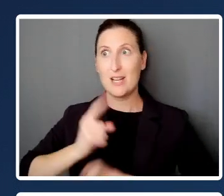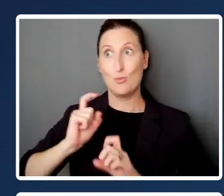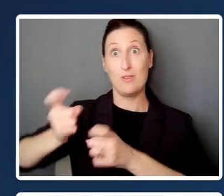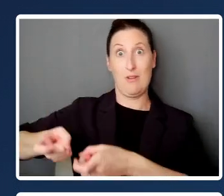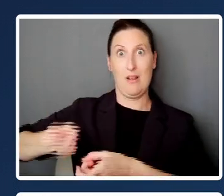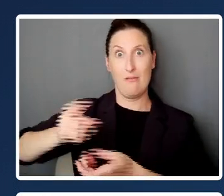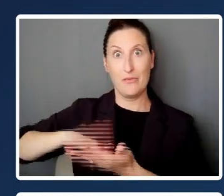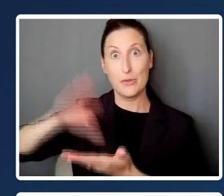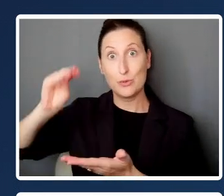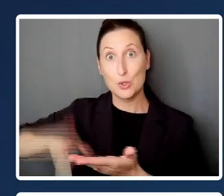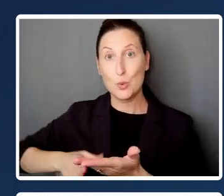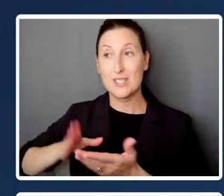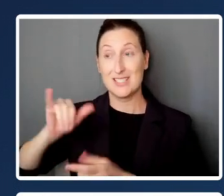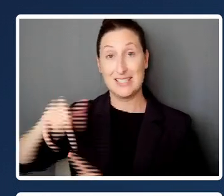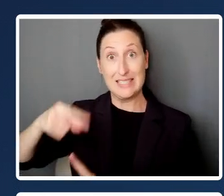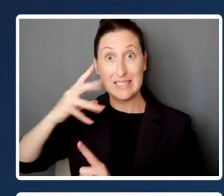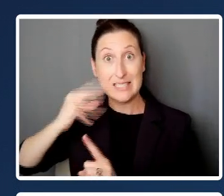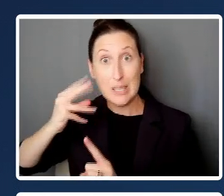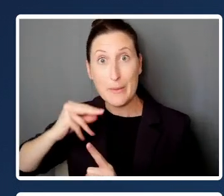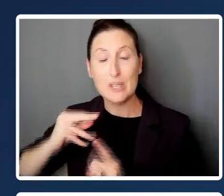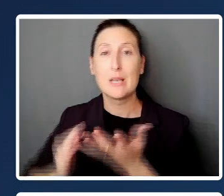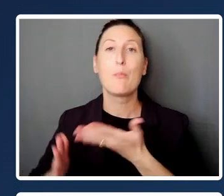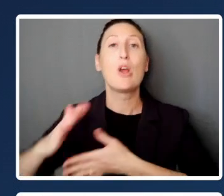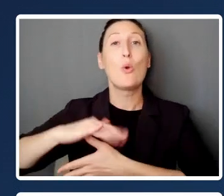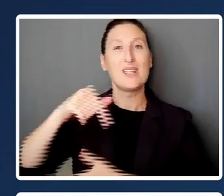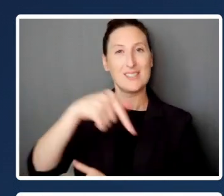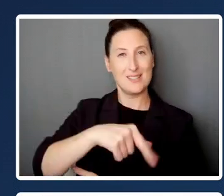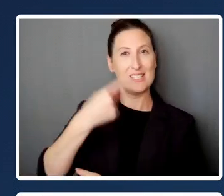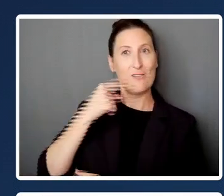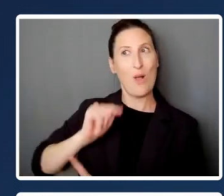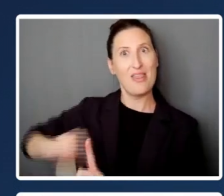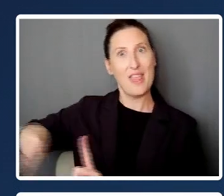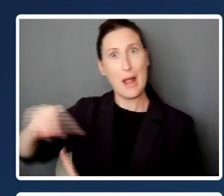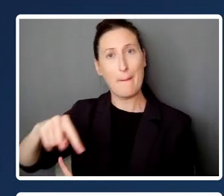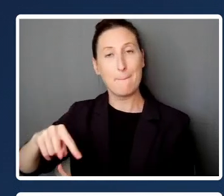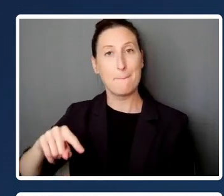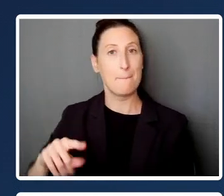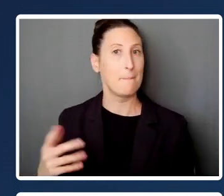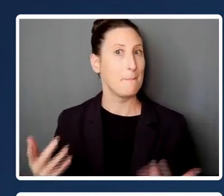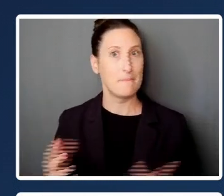prioritizing this for them. And I never heard one word about, "Oh, but they're losing instructional